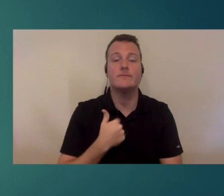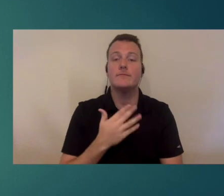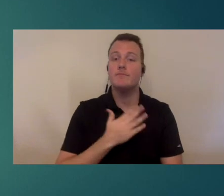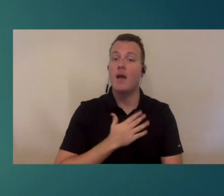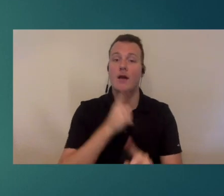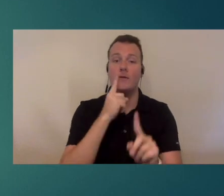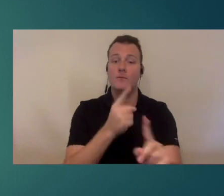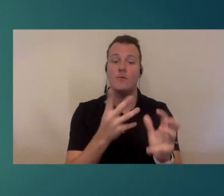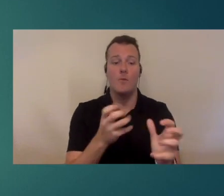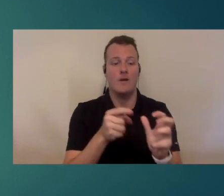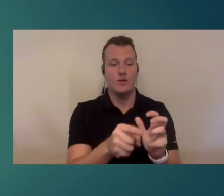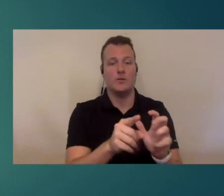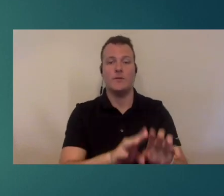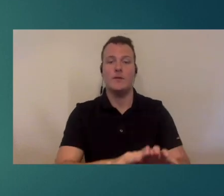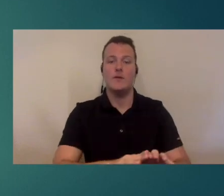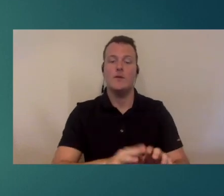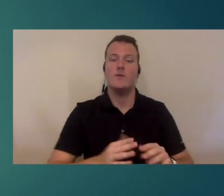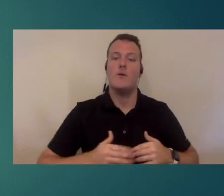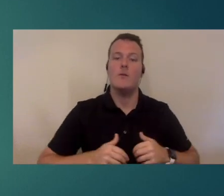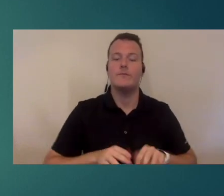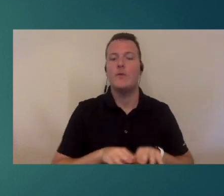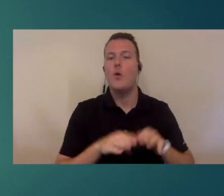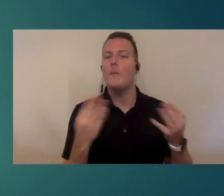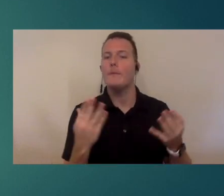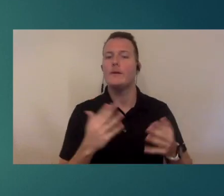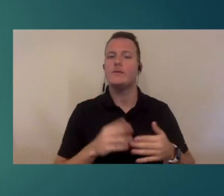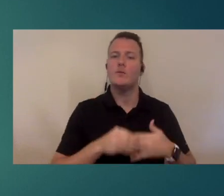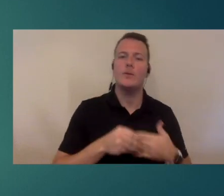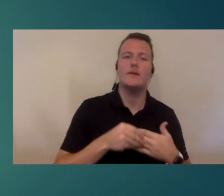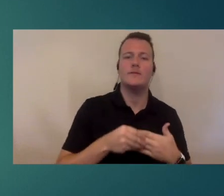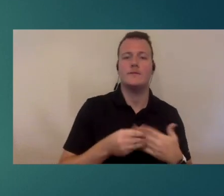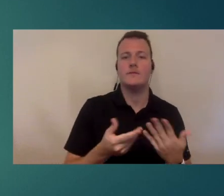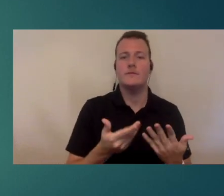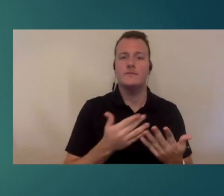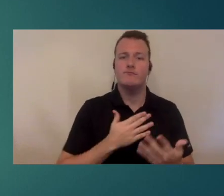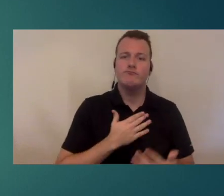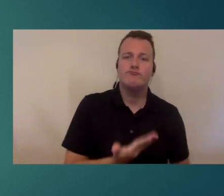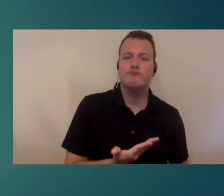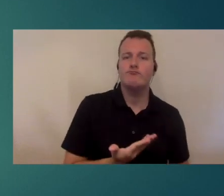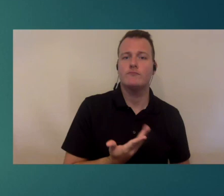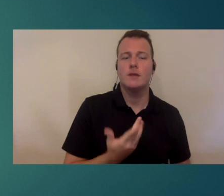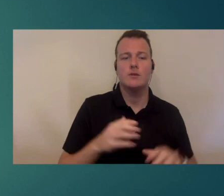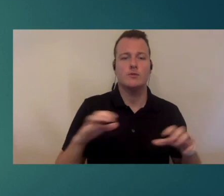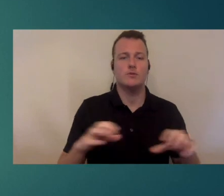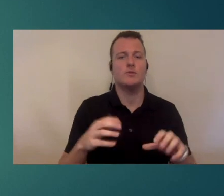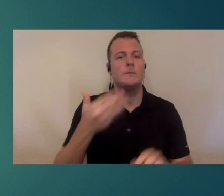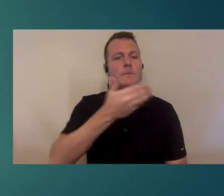open, willing to do what's best for the practice, you know.